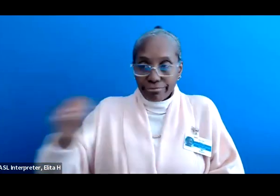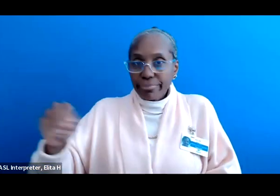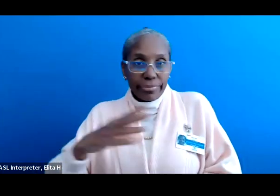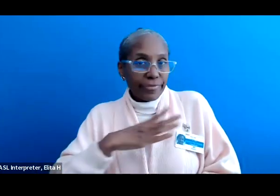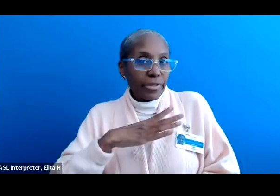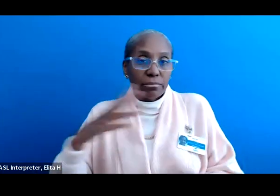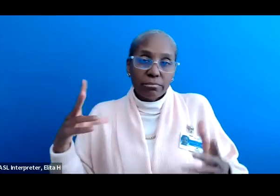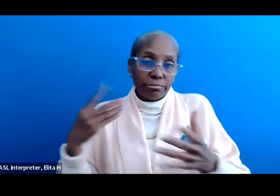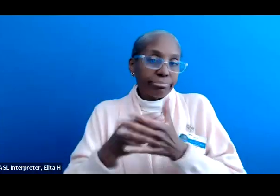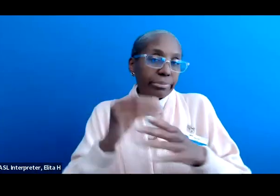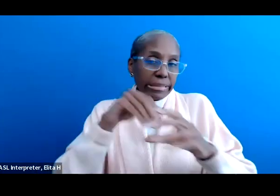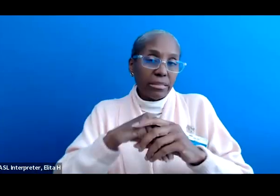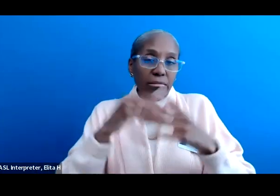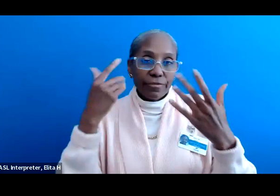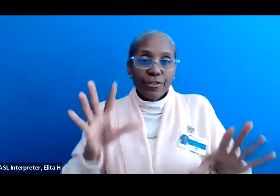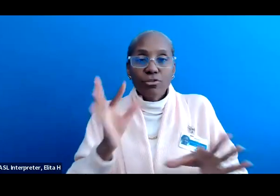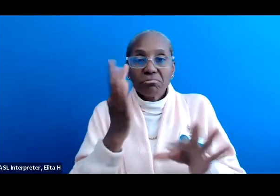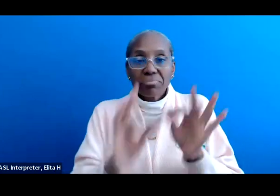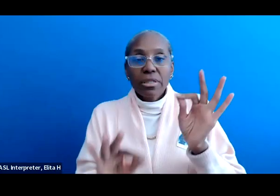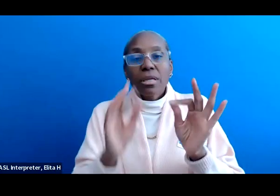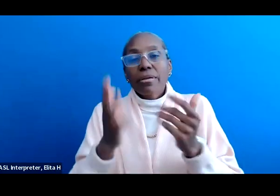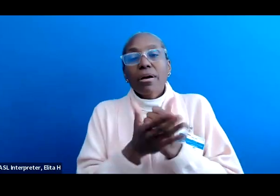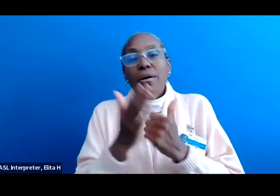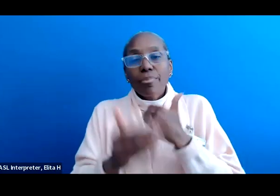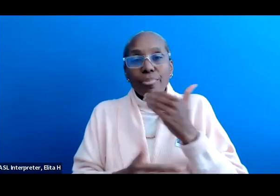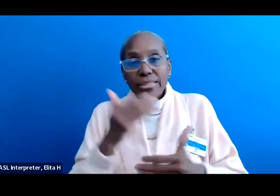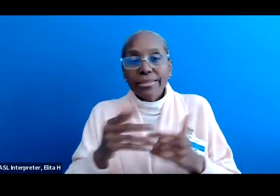That kind of has helped with the process, but they had to make sure